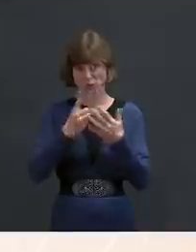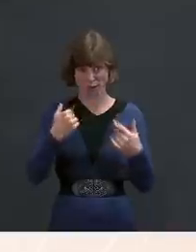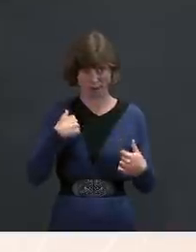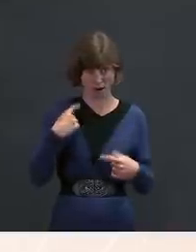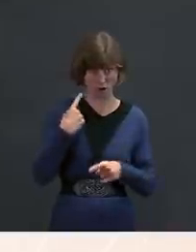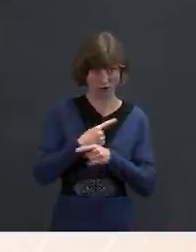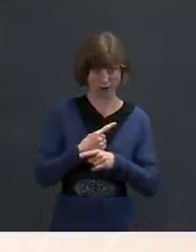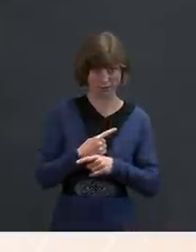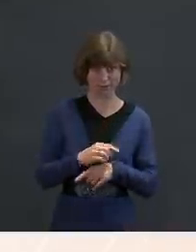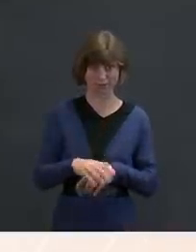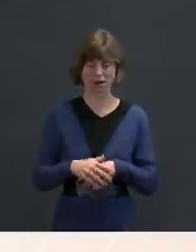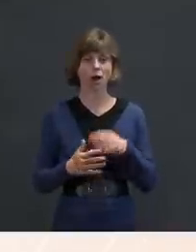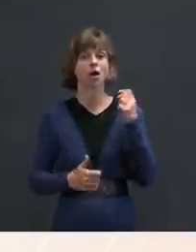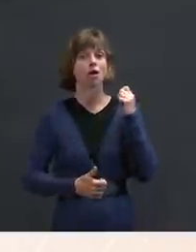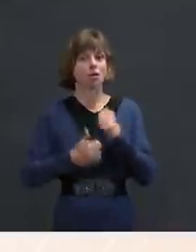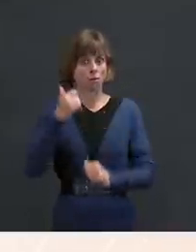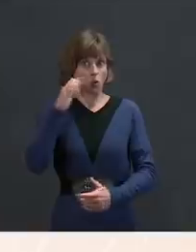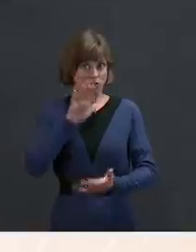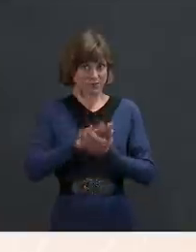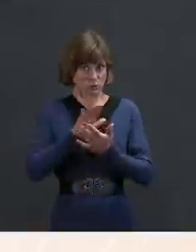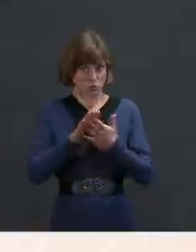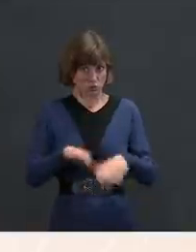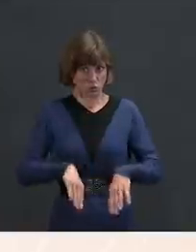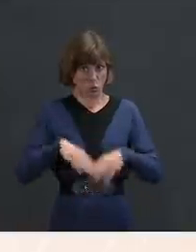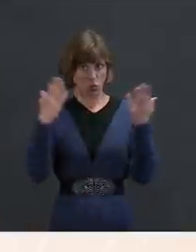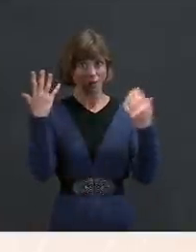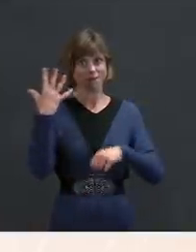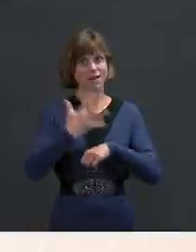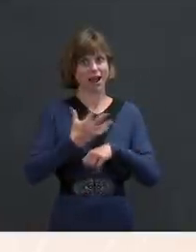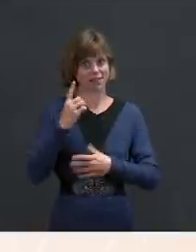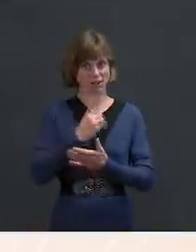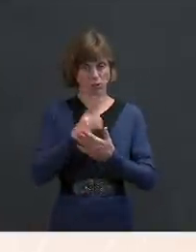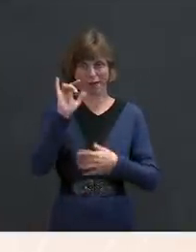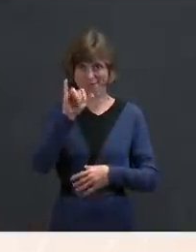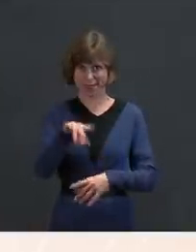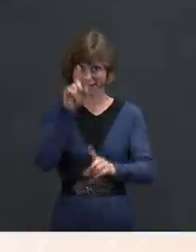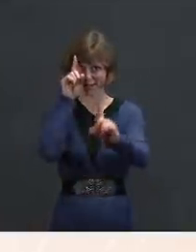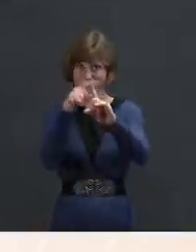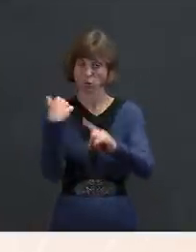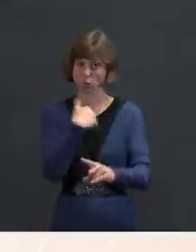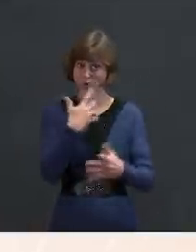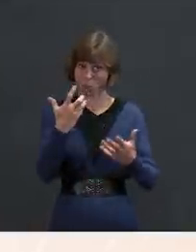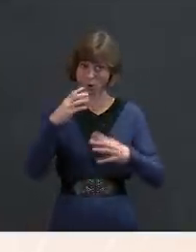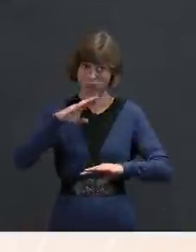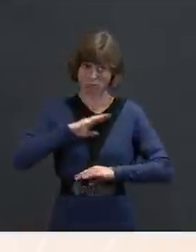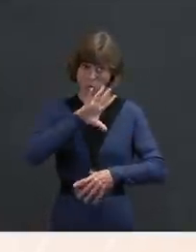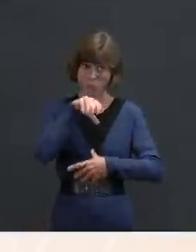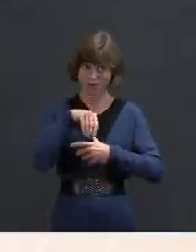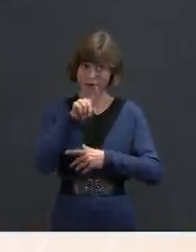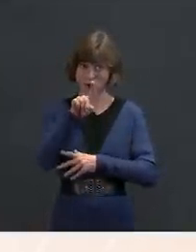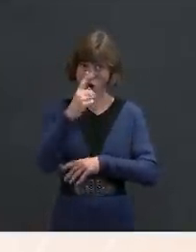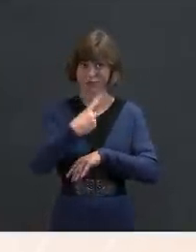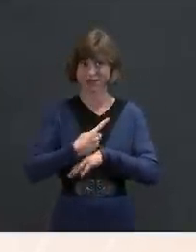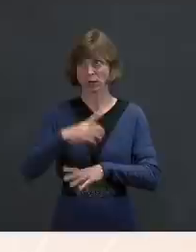Ms. Psaki: The majority of schools open five days a week; that is certainly our objective, and we'd like to meet that within 100 days. And we hope our Secretary of Education is confirmed soon.